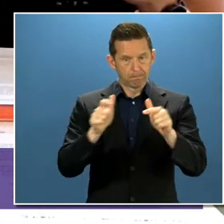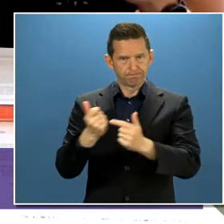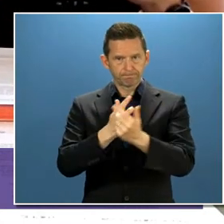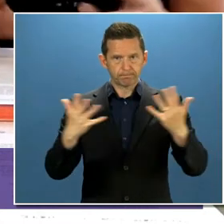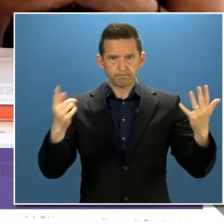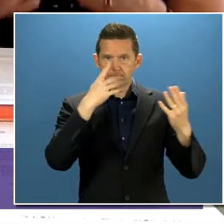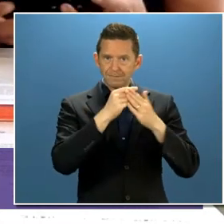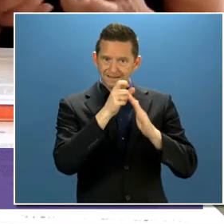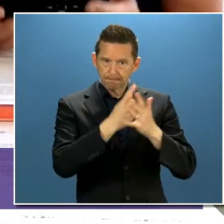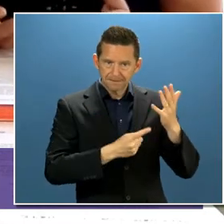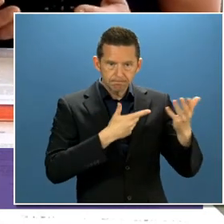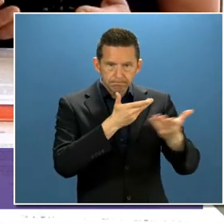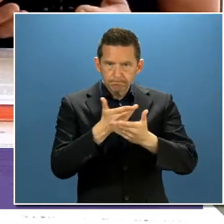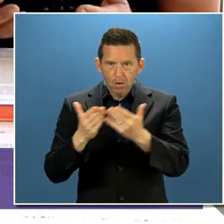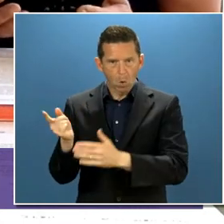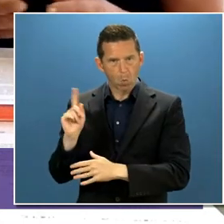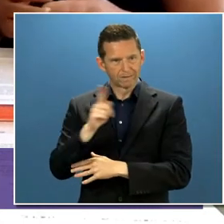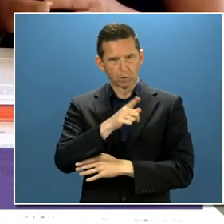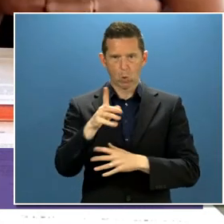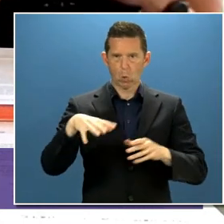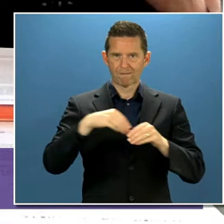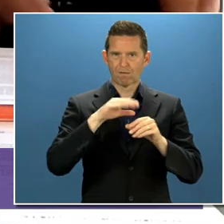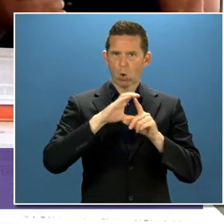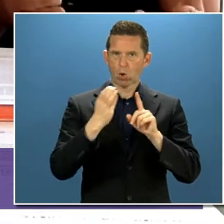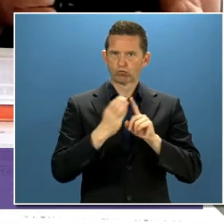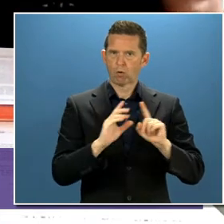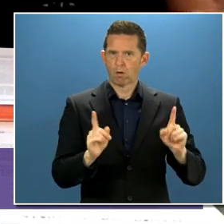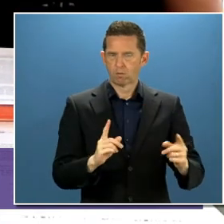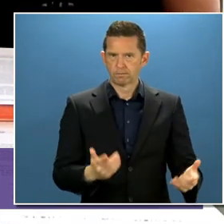inclusive culture look like to you, and what are the elements", and we distilled